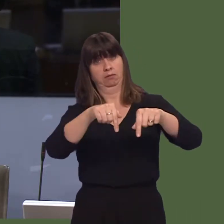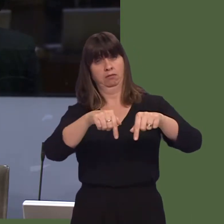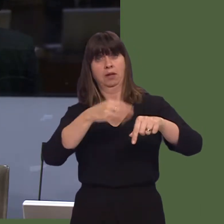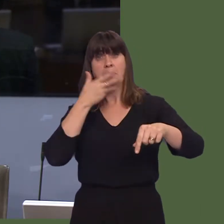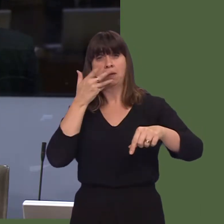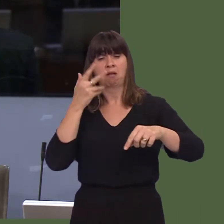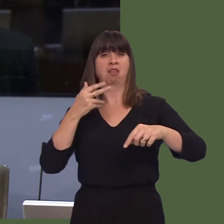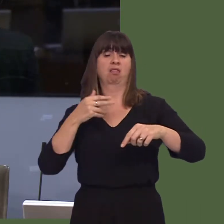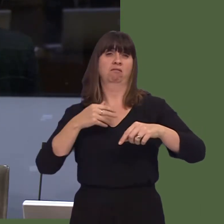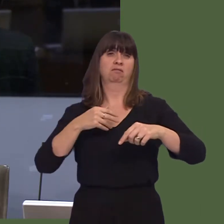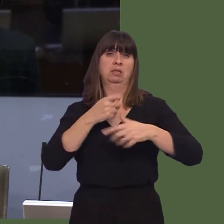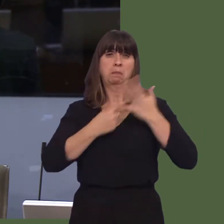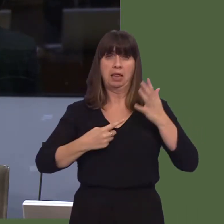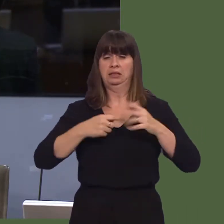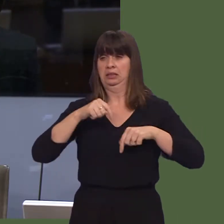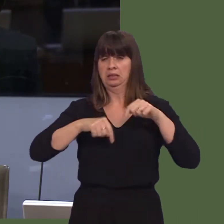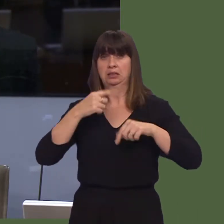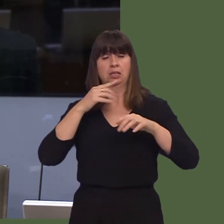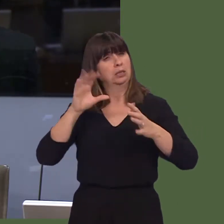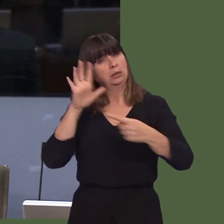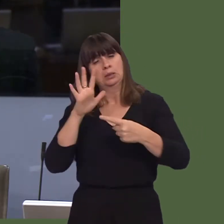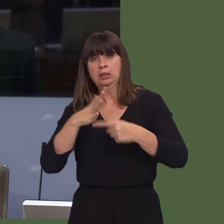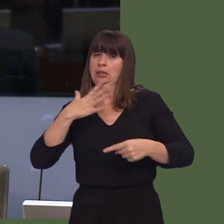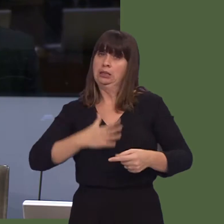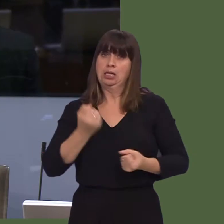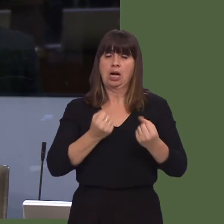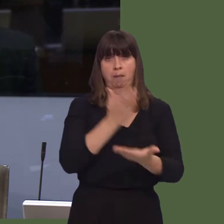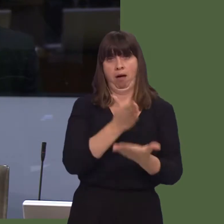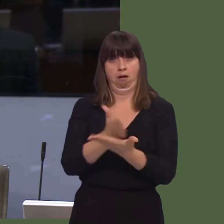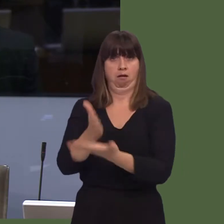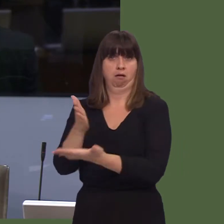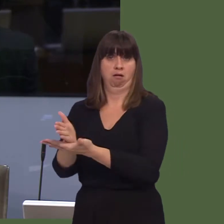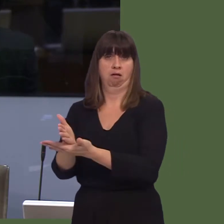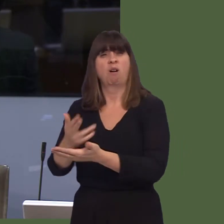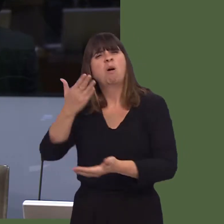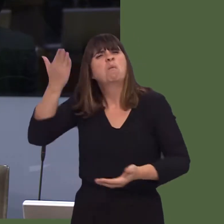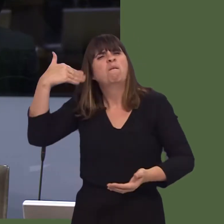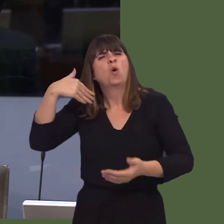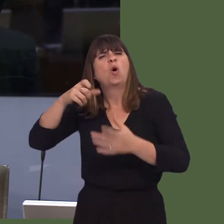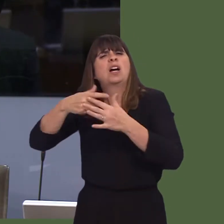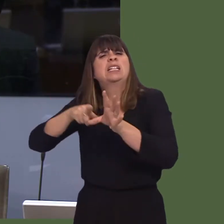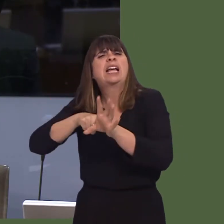disabled parking facilities. The day centre building never had those, nor a dropping-off point.